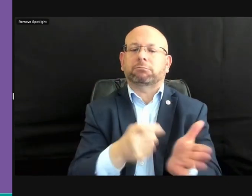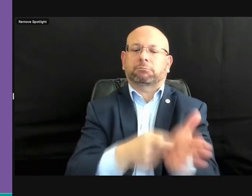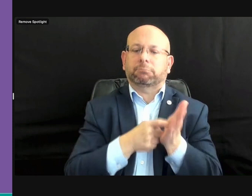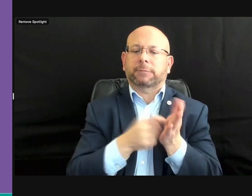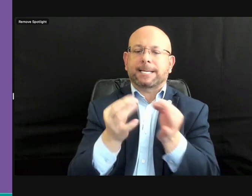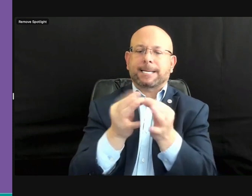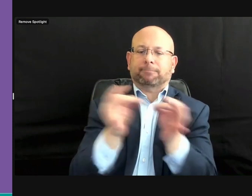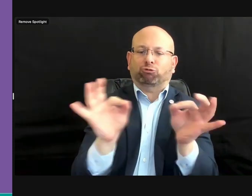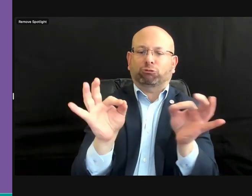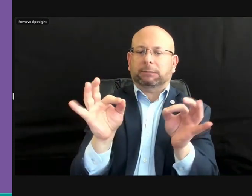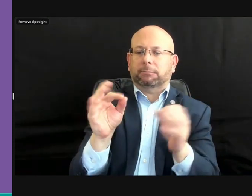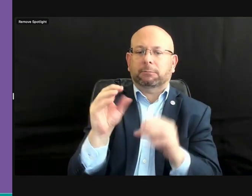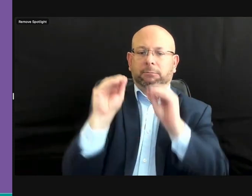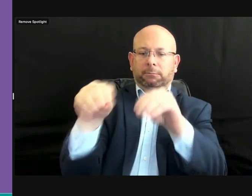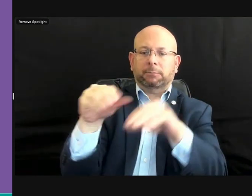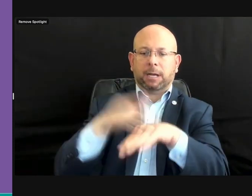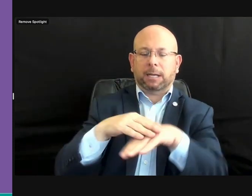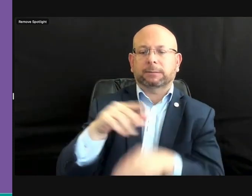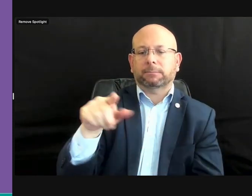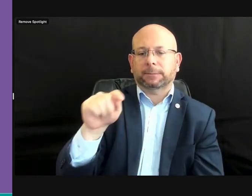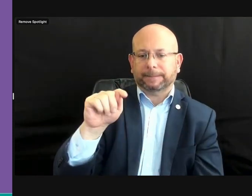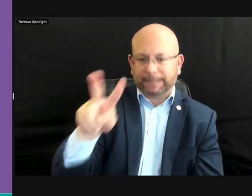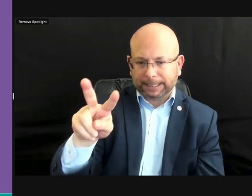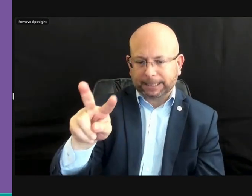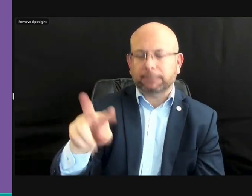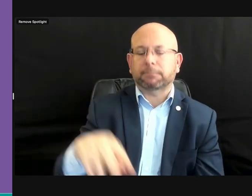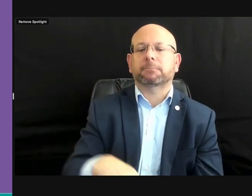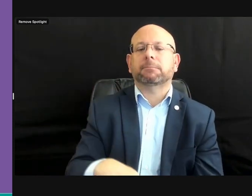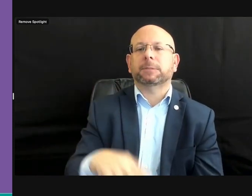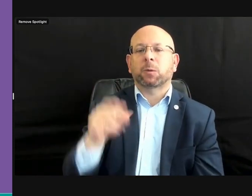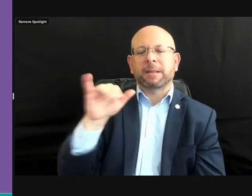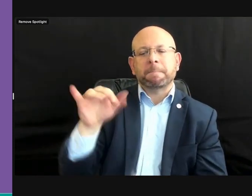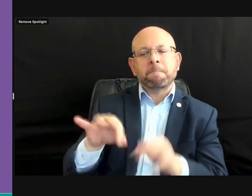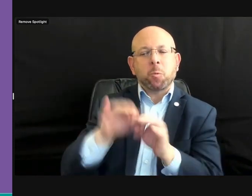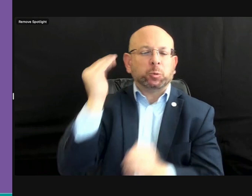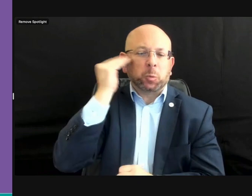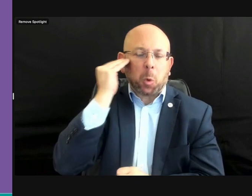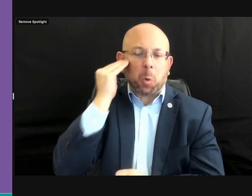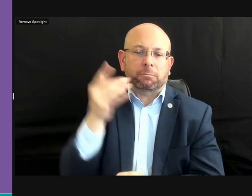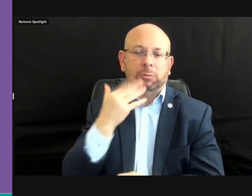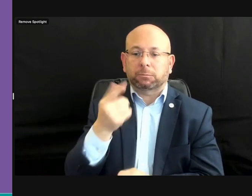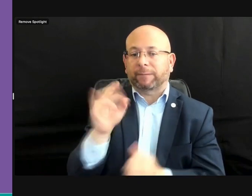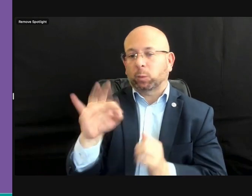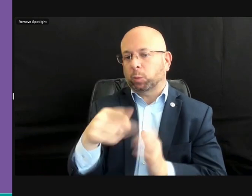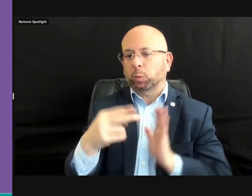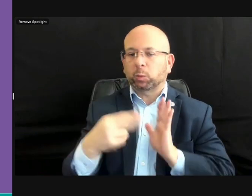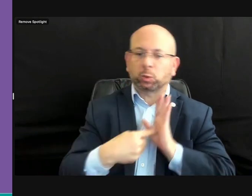provided on television shows. And this is important to know. If you're going to be showing any television programming,